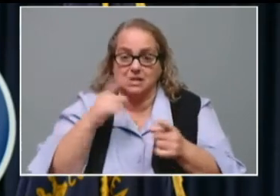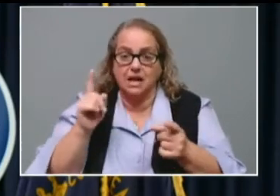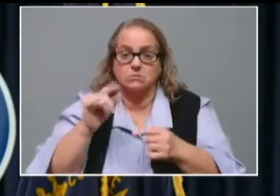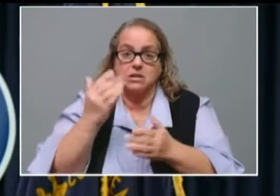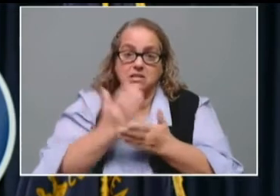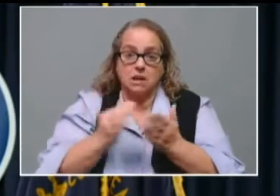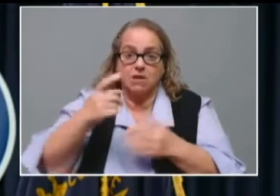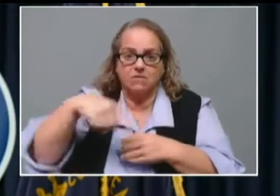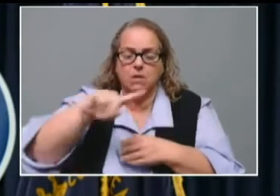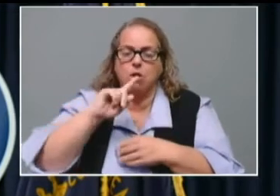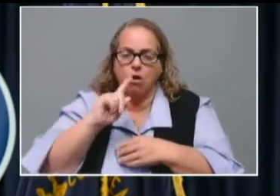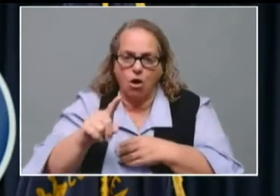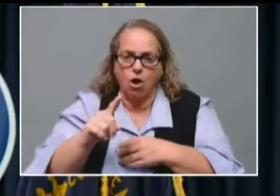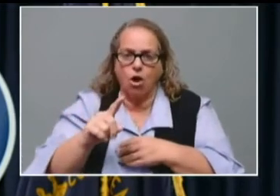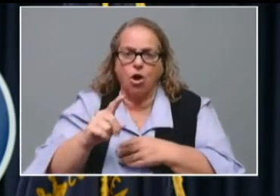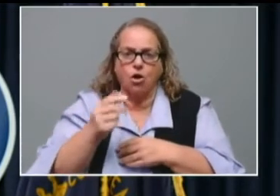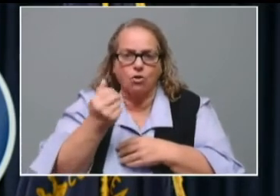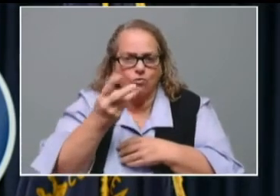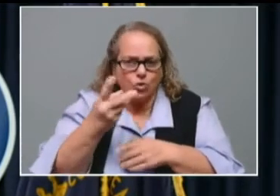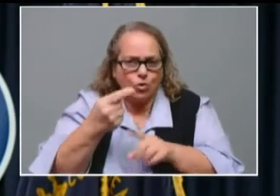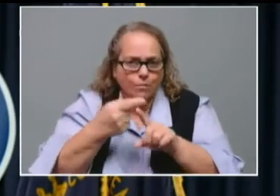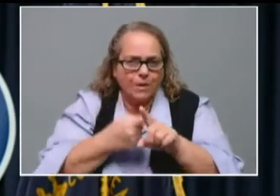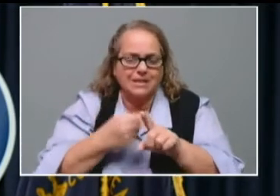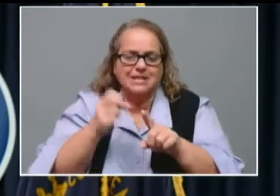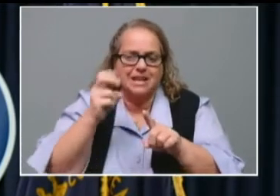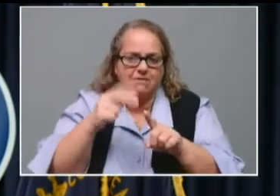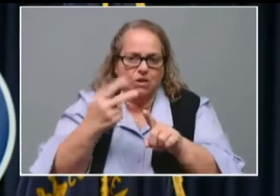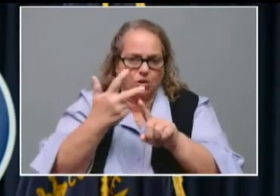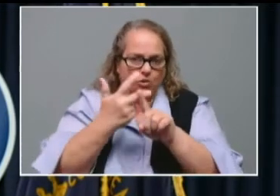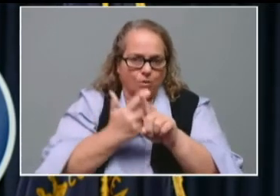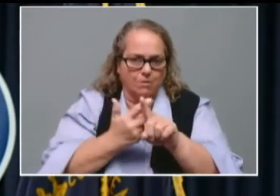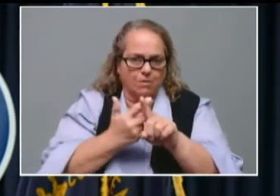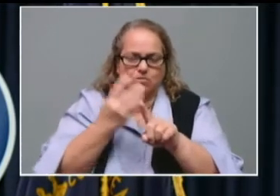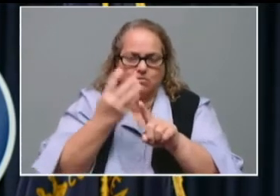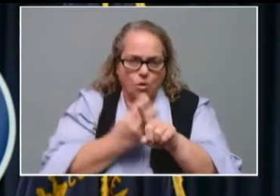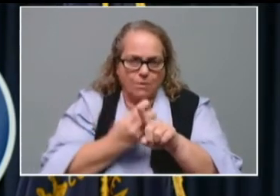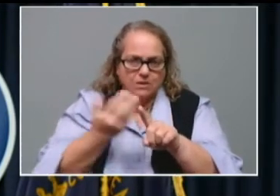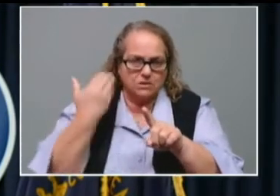of months, even even three months four months ago, they're all delta Again,